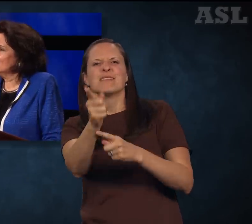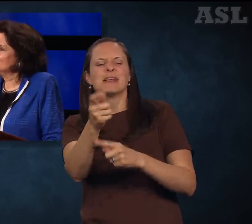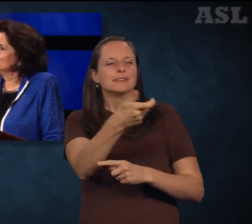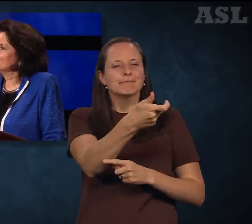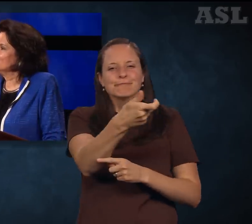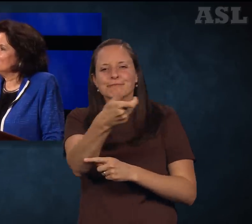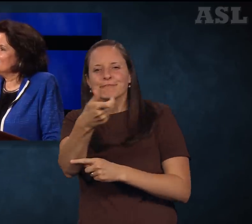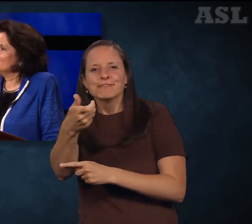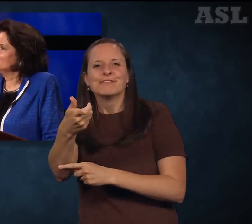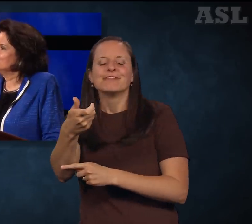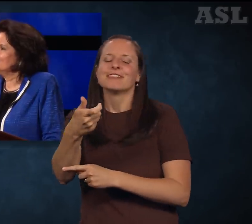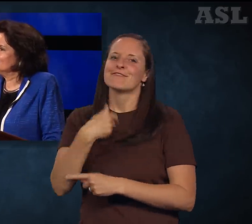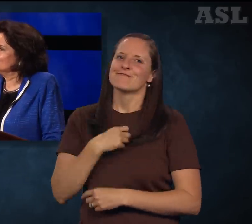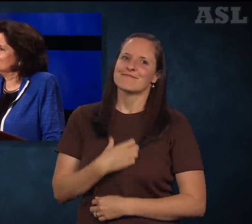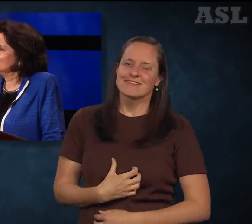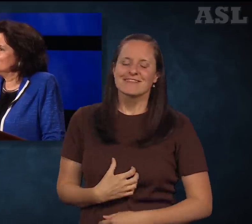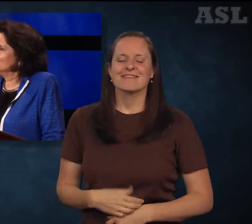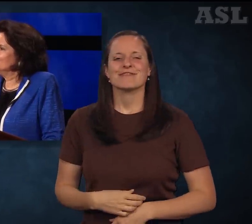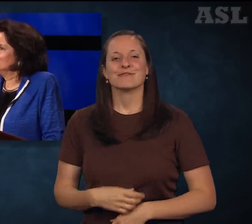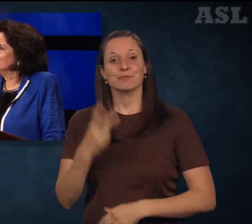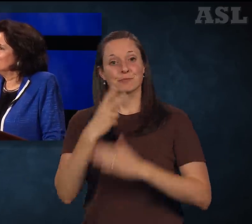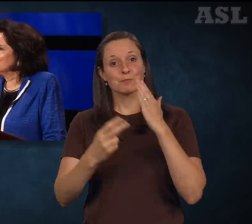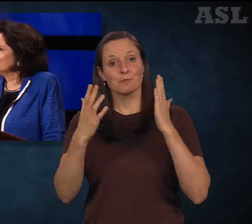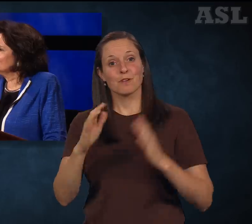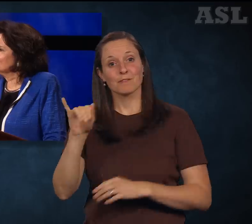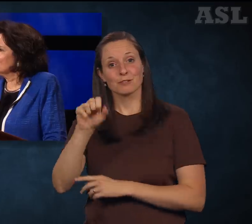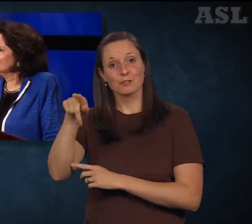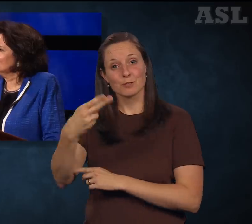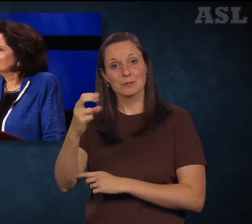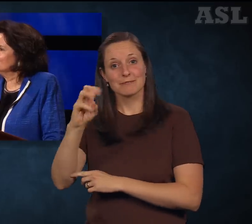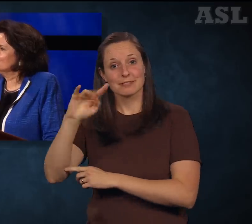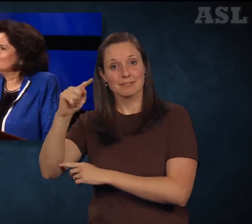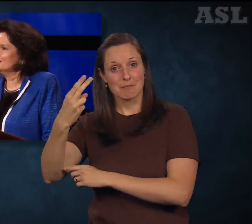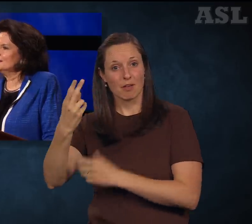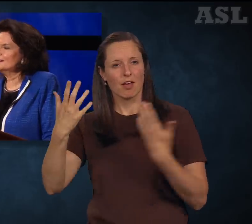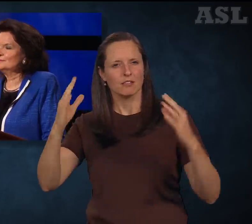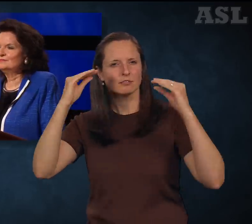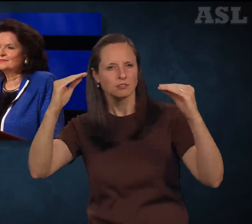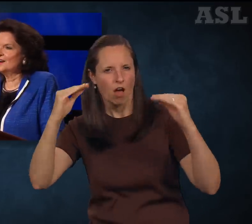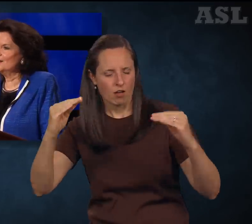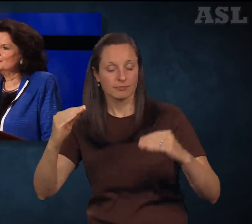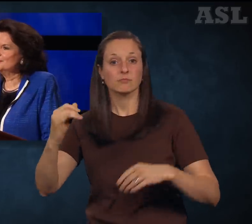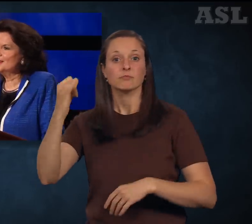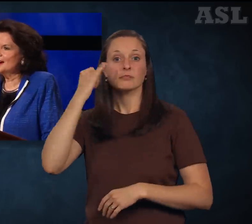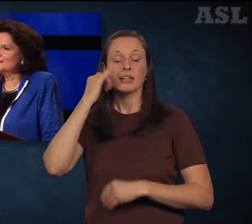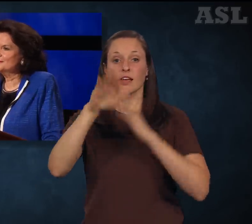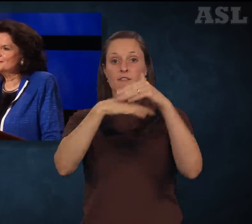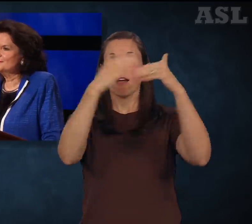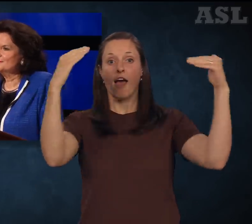TAUGHT THAT IF YOU COULD GAZE INTO HEAVEN FOR FIVE MINUTES,